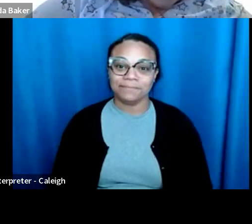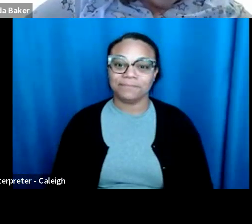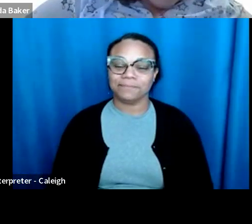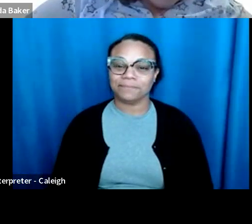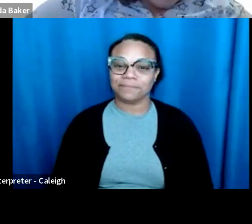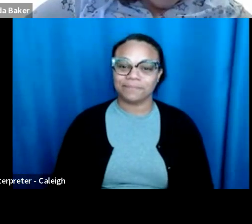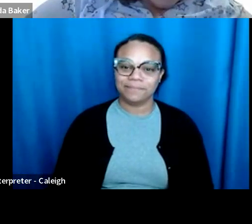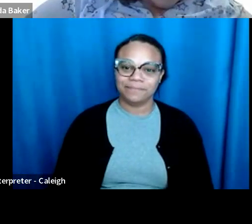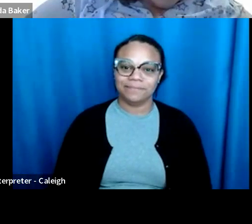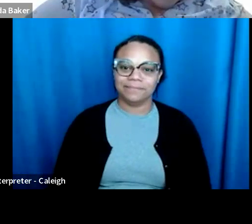The one thing...